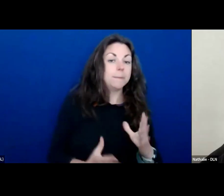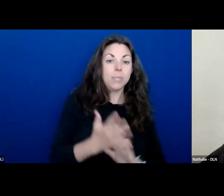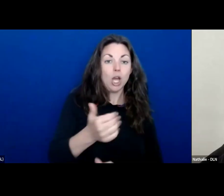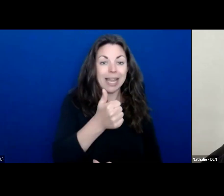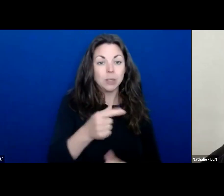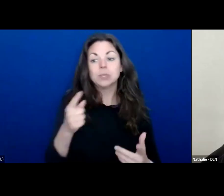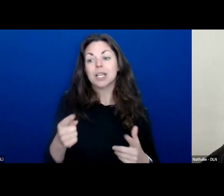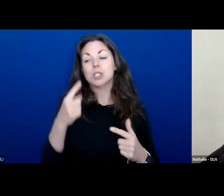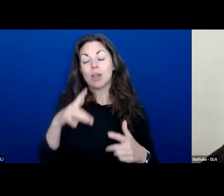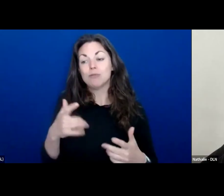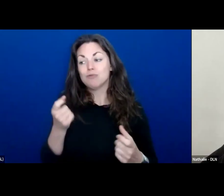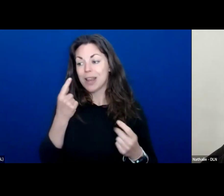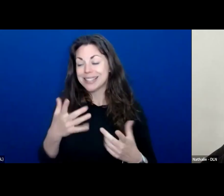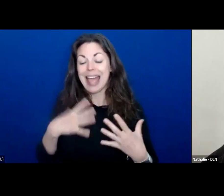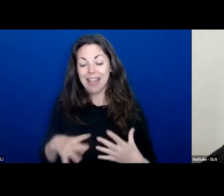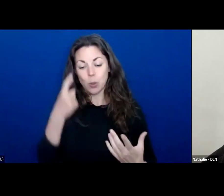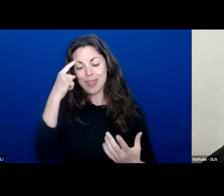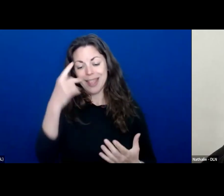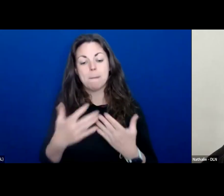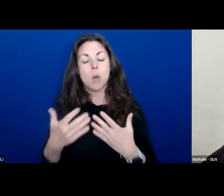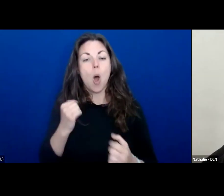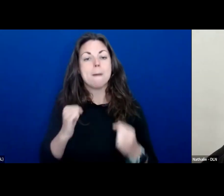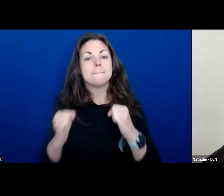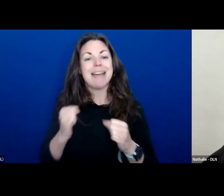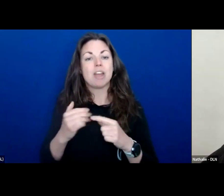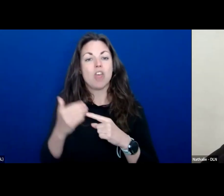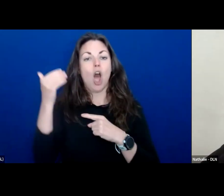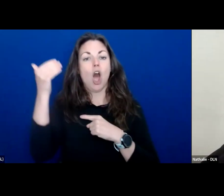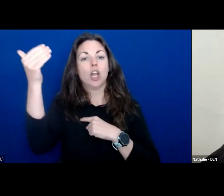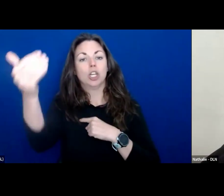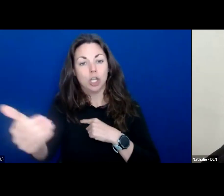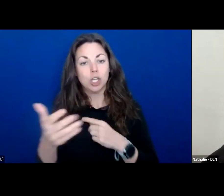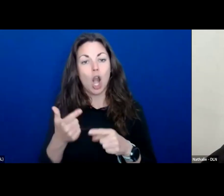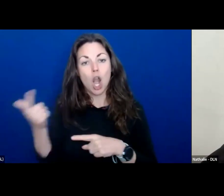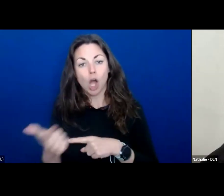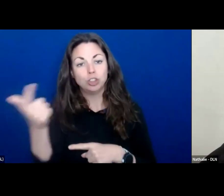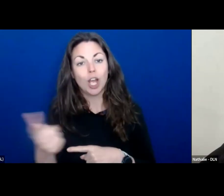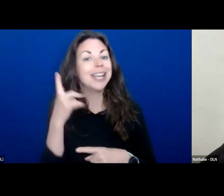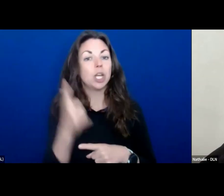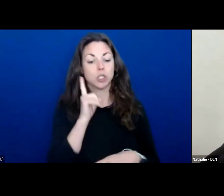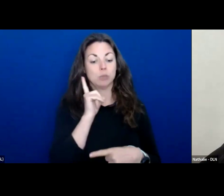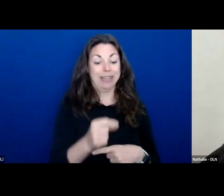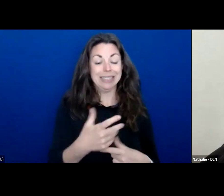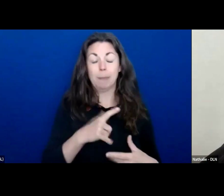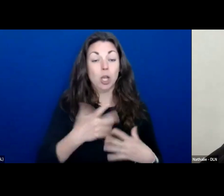sprinting pace has been really helpful. And one of the main things to help with that is keeping in